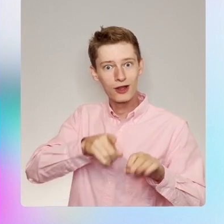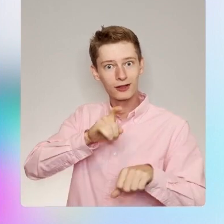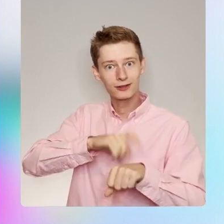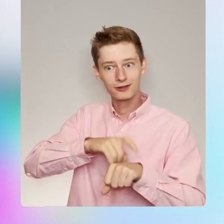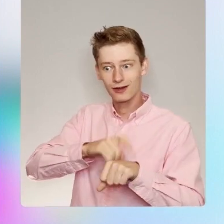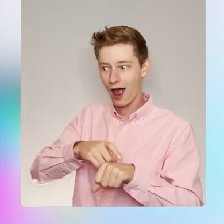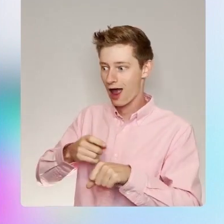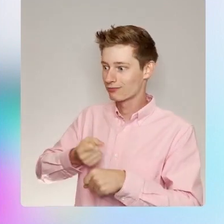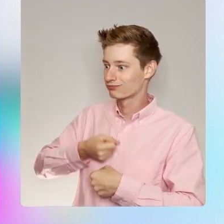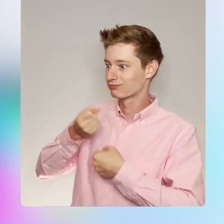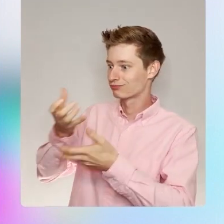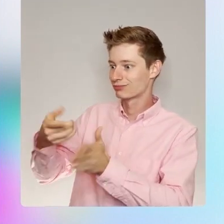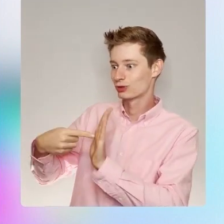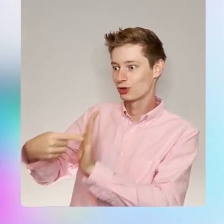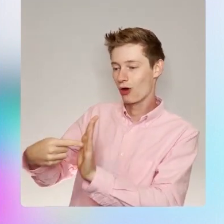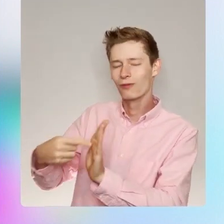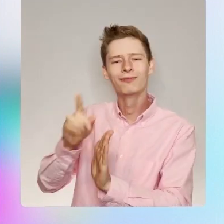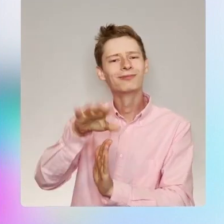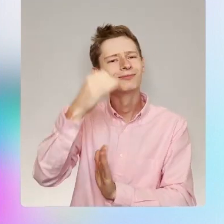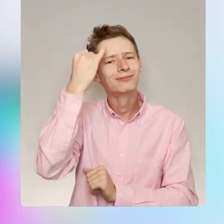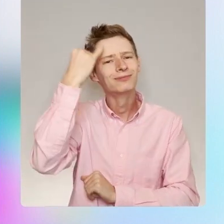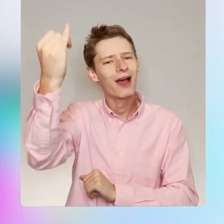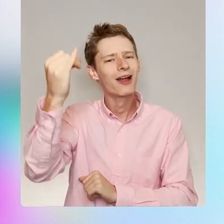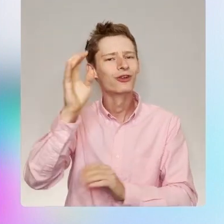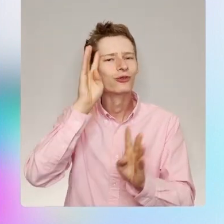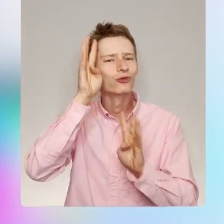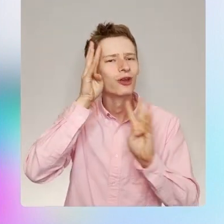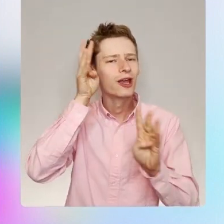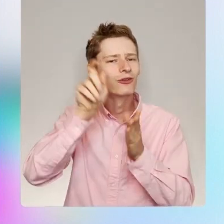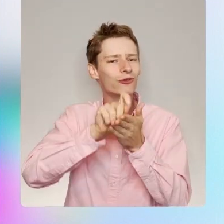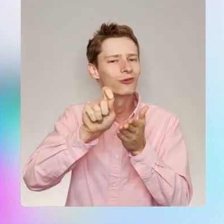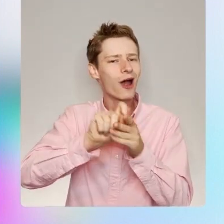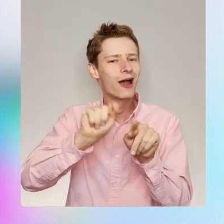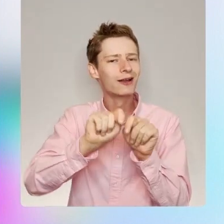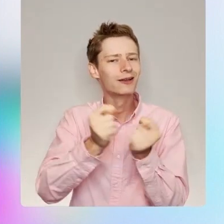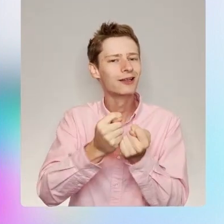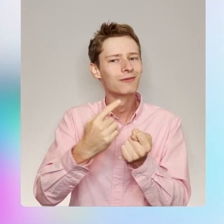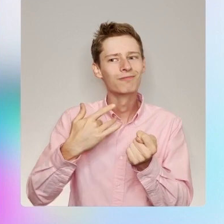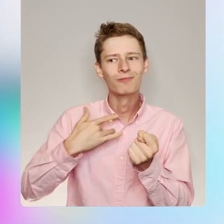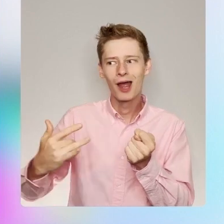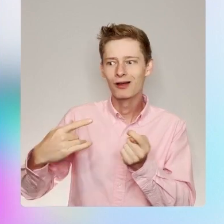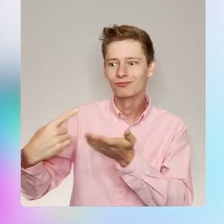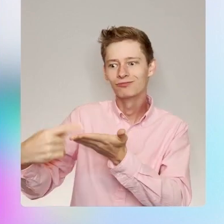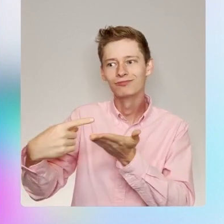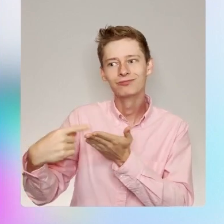Picture a creative writing team who gathers in workrooms to sketch out some ideas where they can see